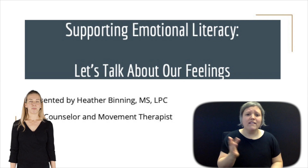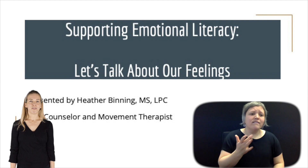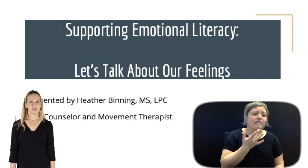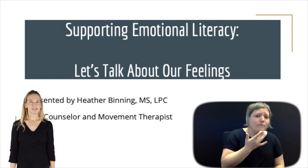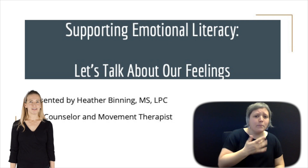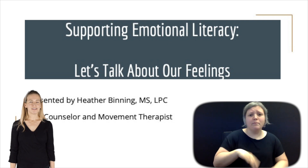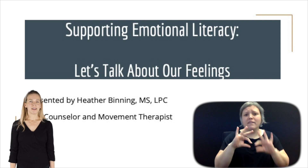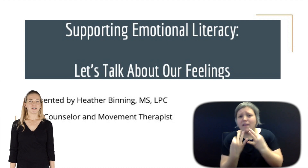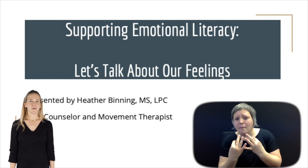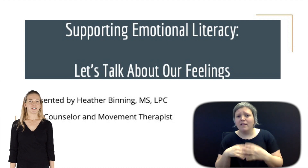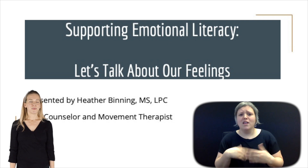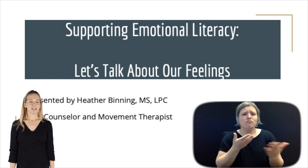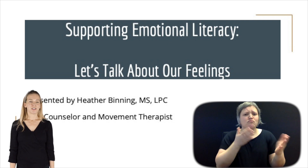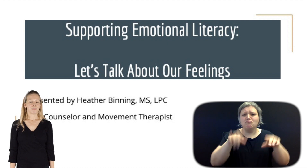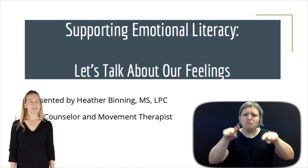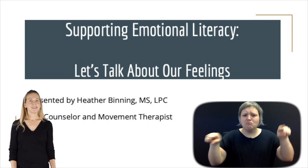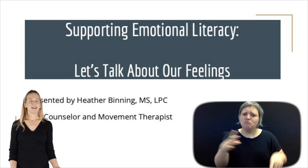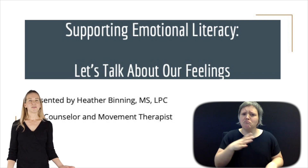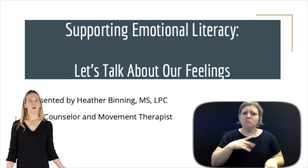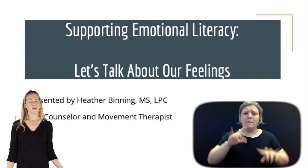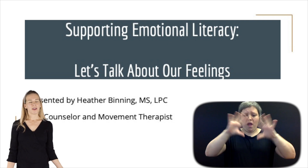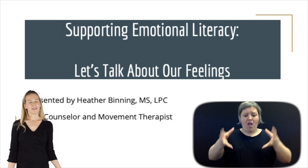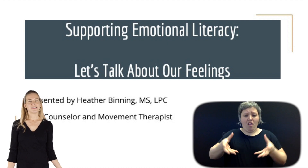their preferences, so I just wanted to present it as a whole.